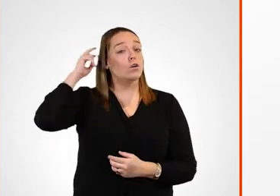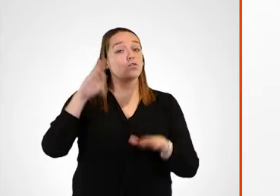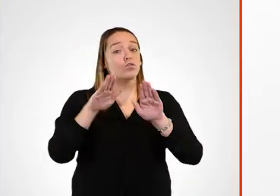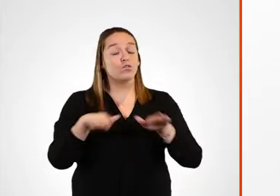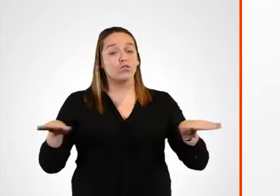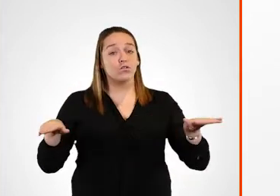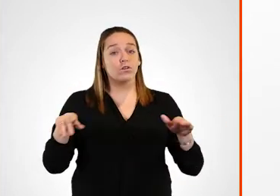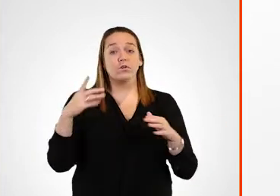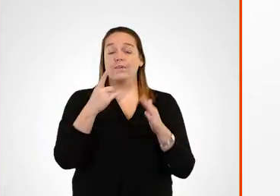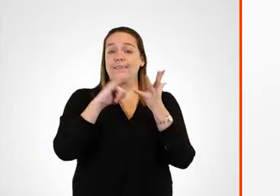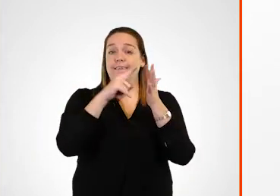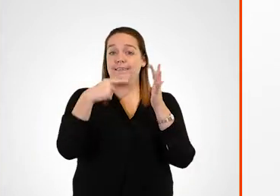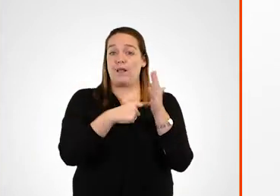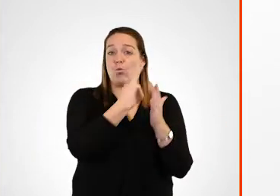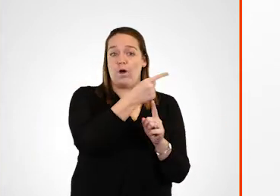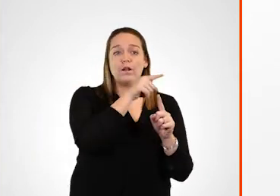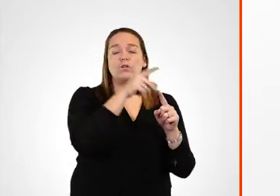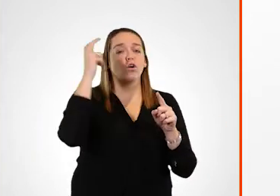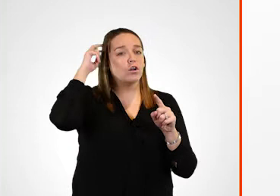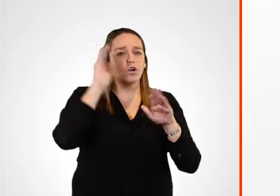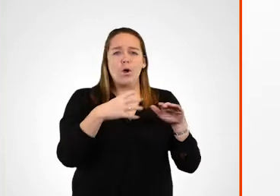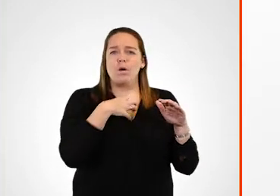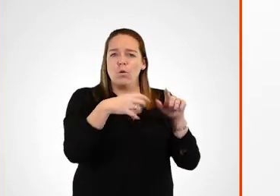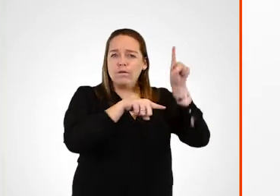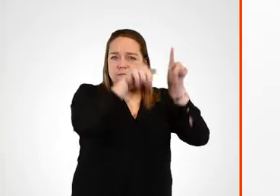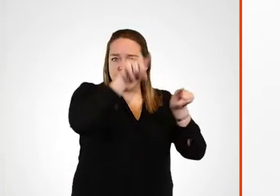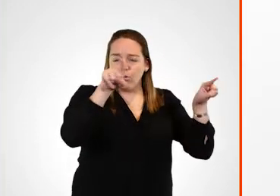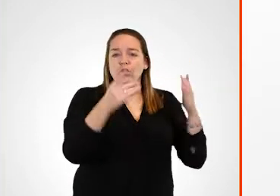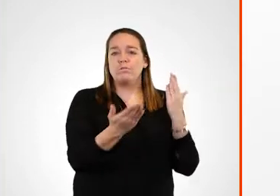for set 1 were slightly more variable than the typically developing children,